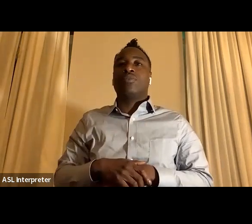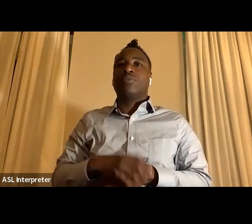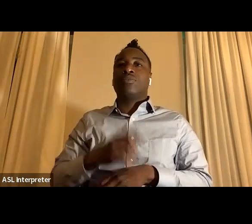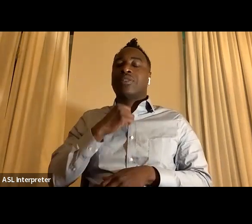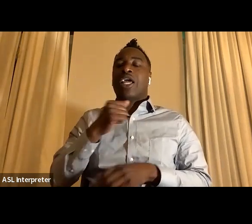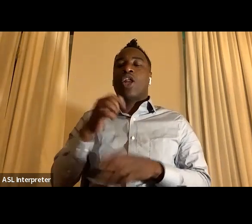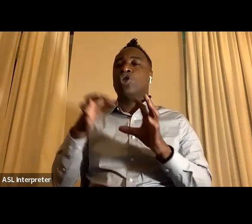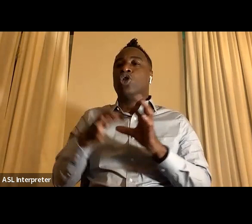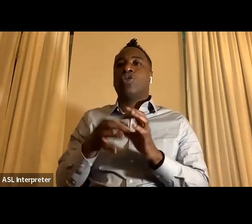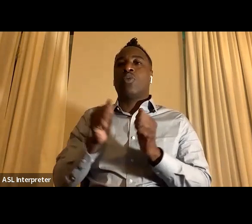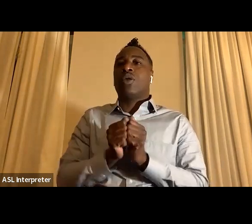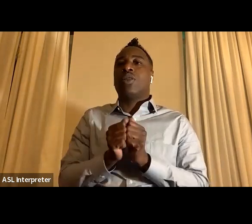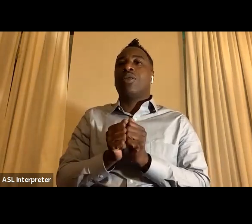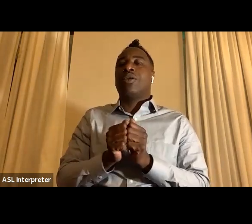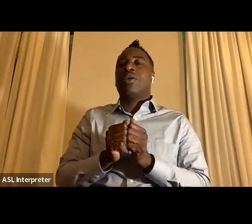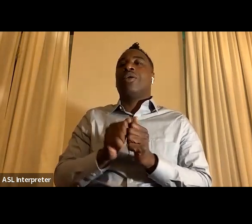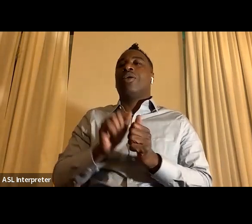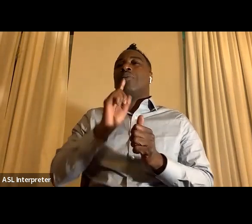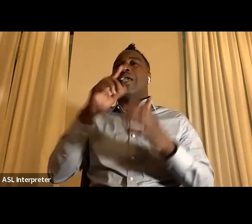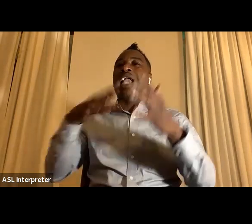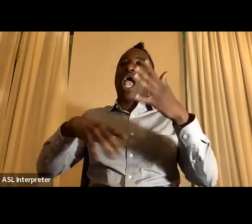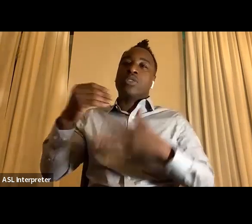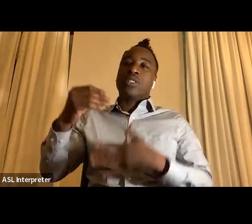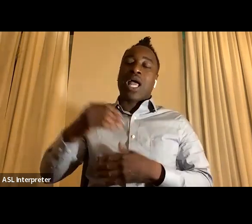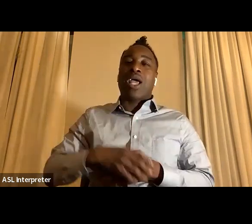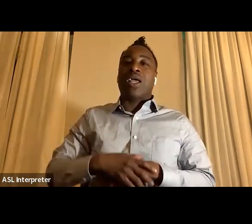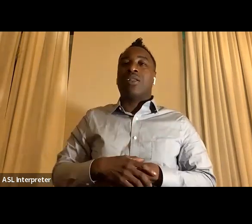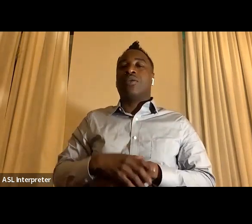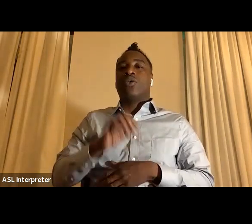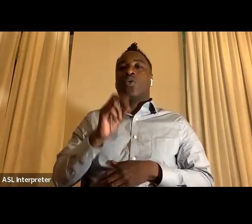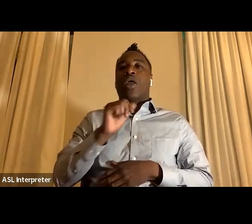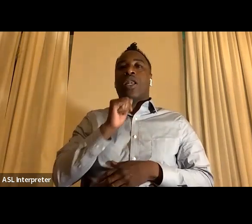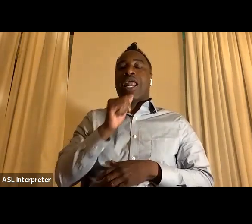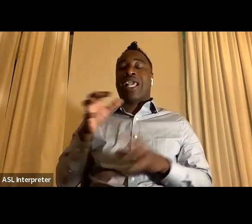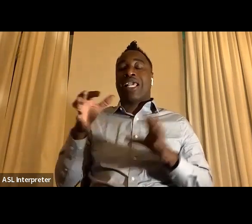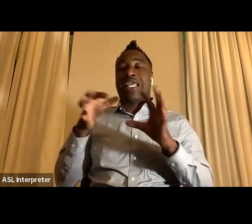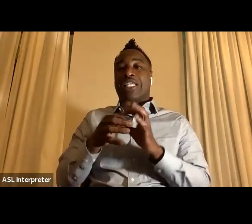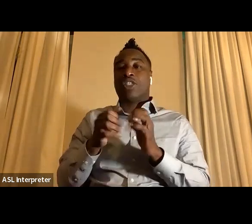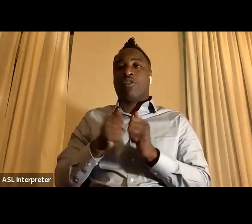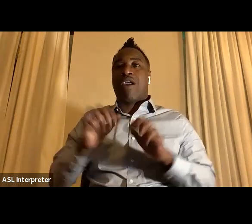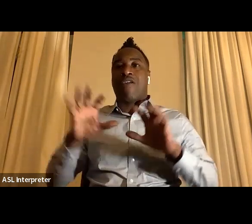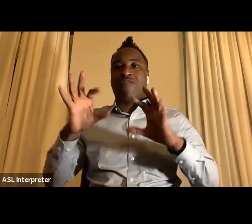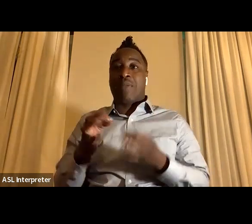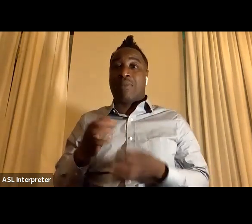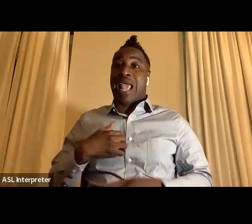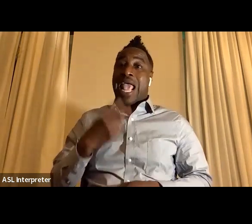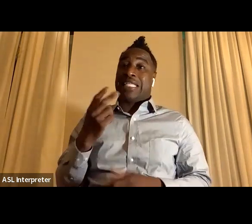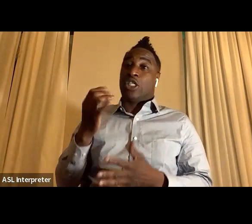with being outside or not in connection with my family and everything. I see it as this familiar thing,